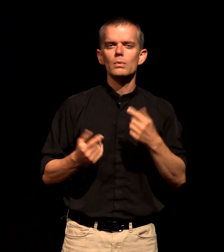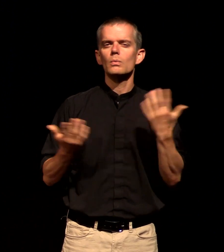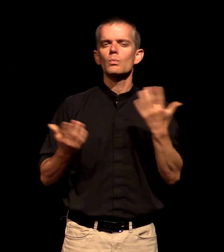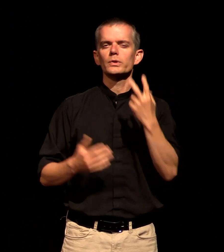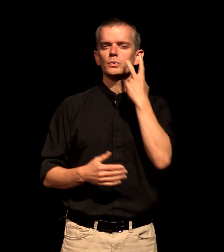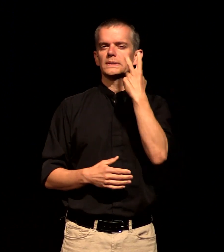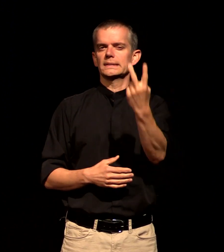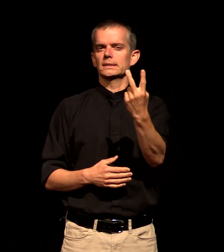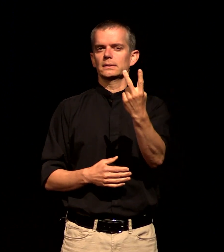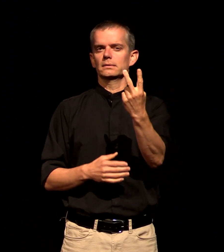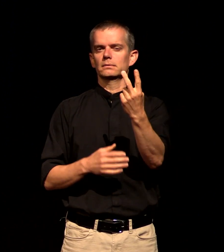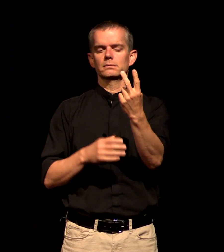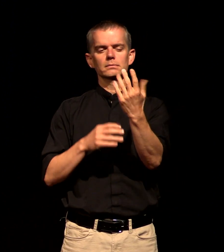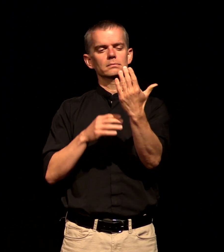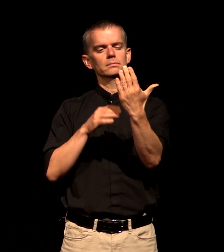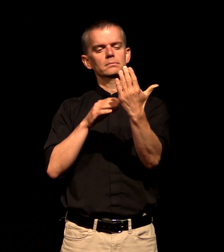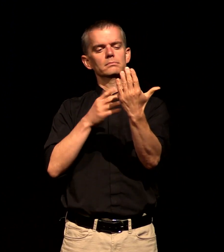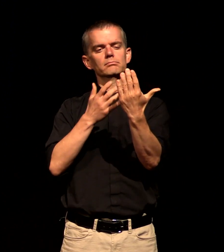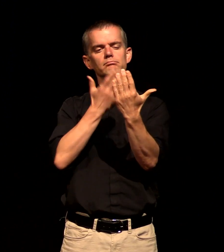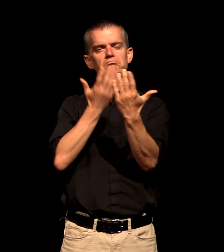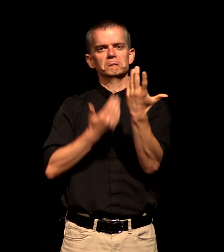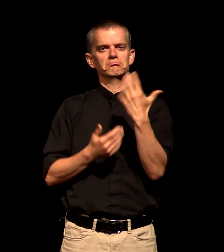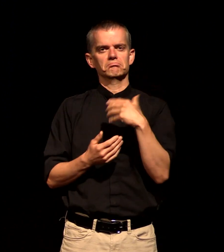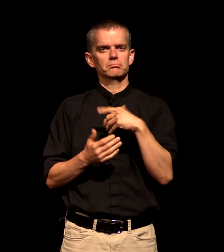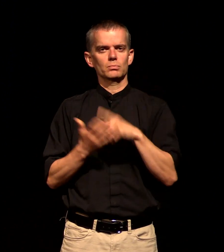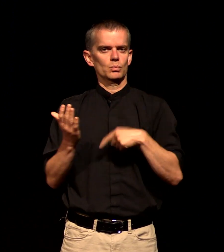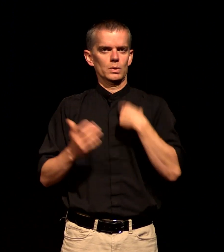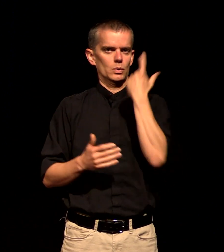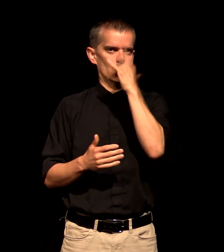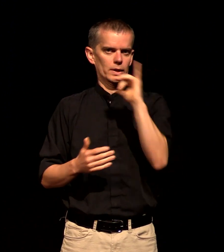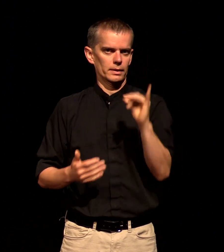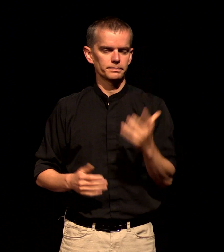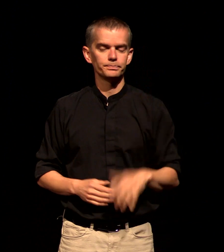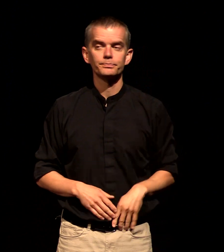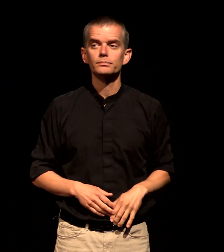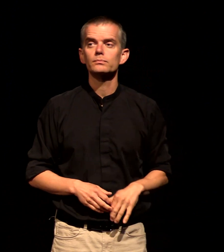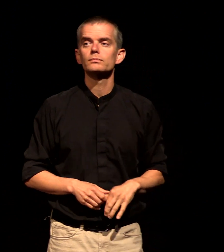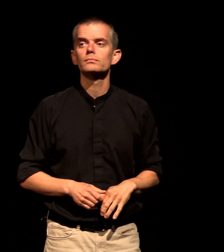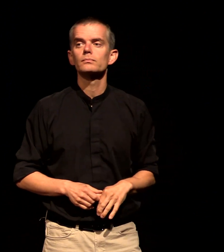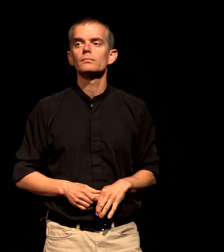do we see? Sometimes, what we see in the mirror is a face that